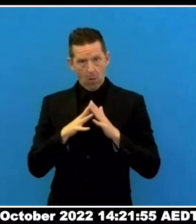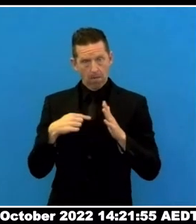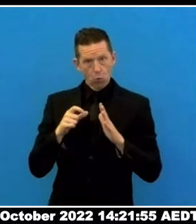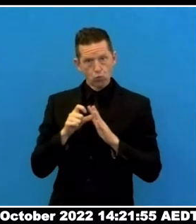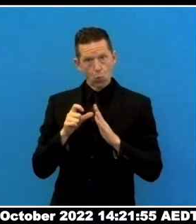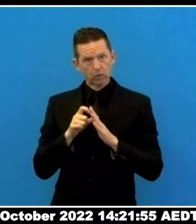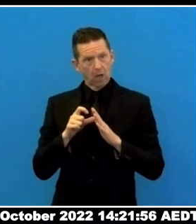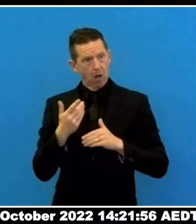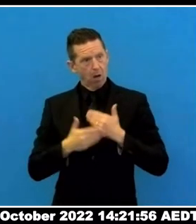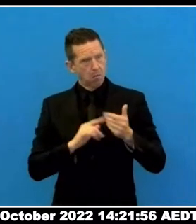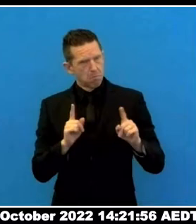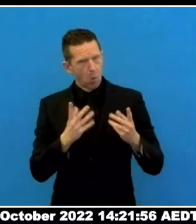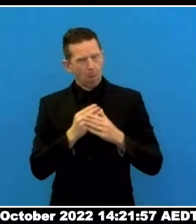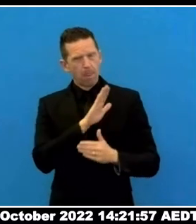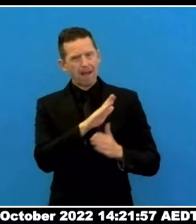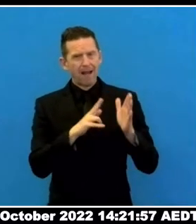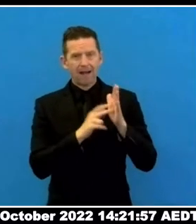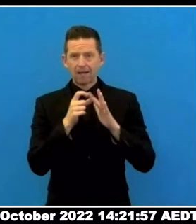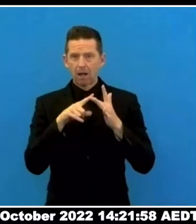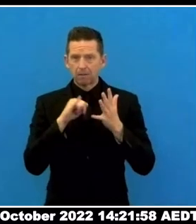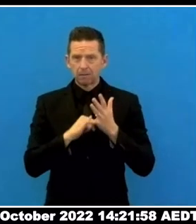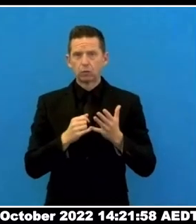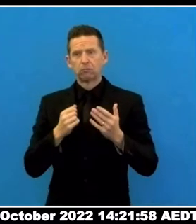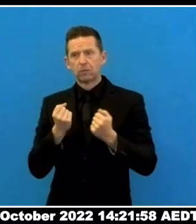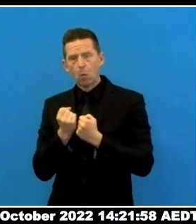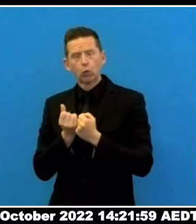in terms of NDIS supports and services.